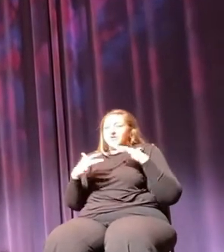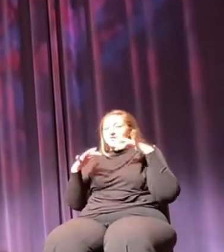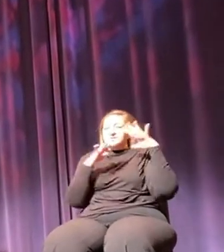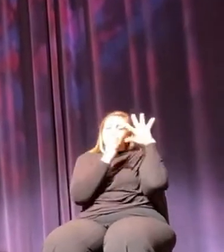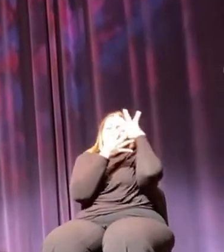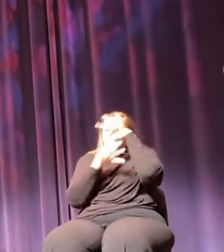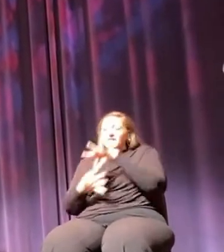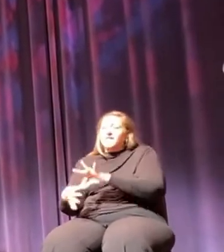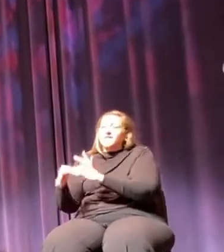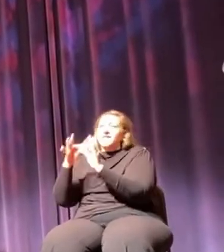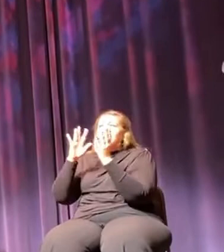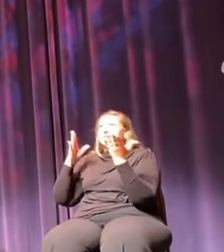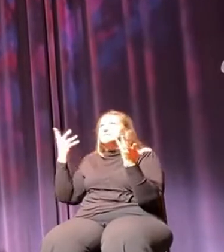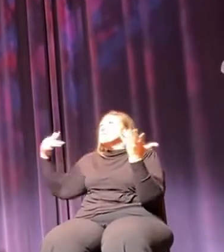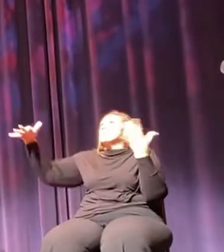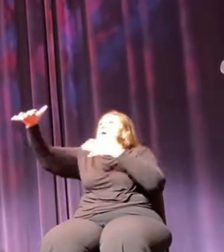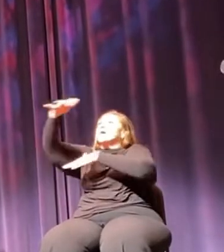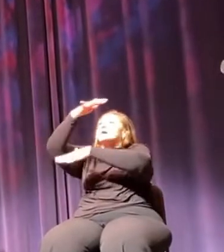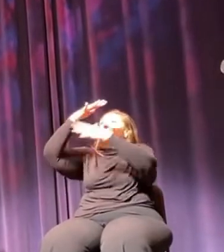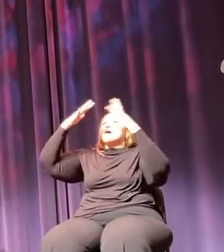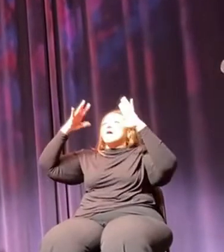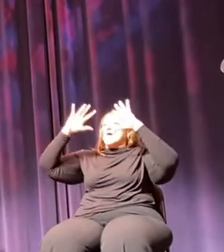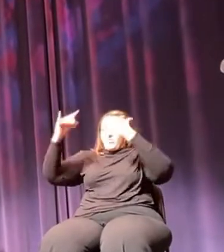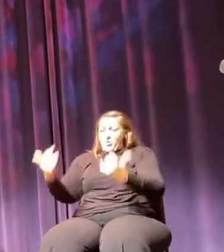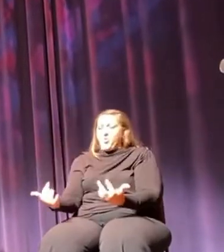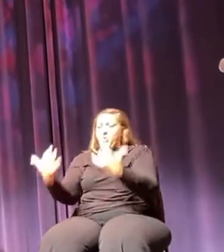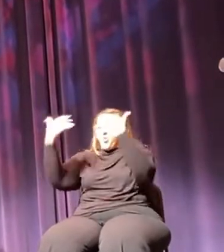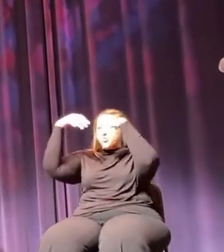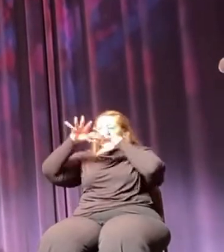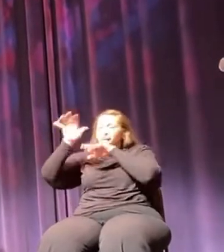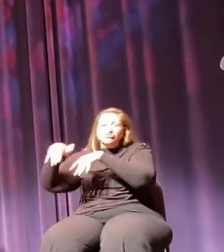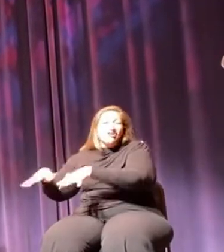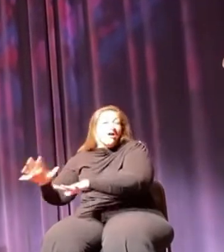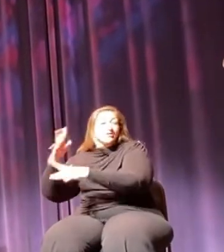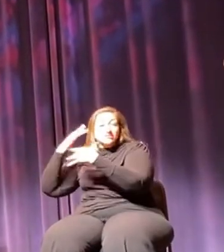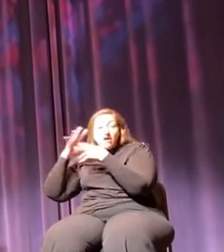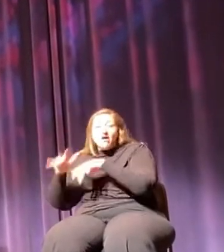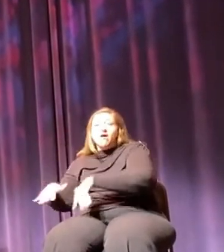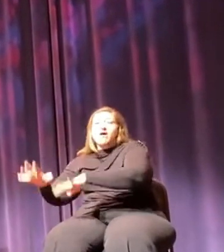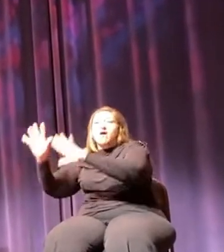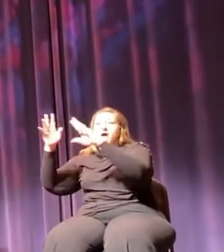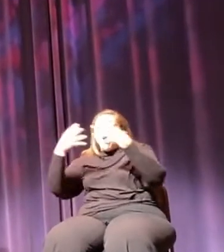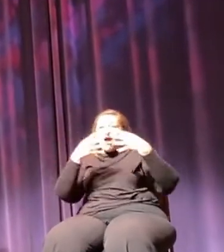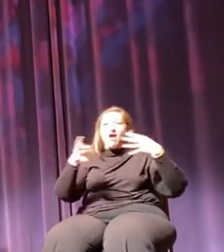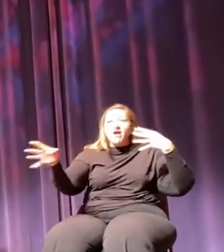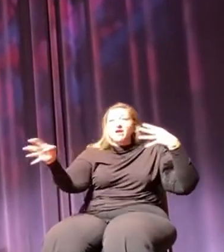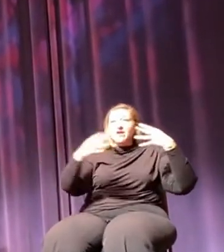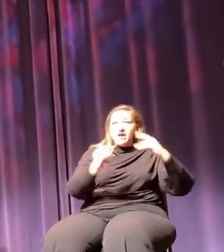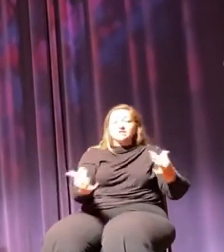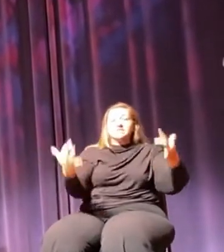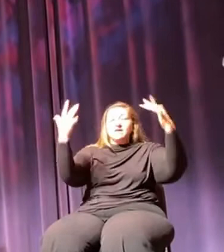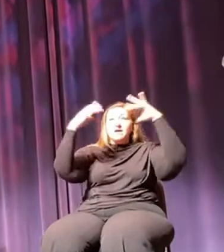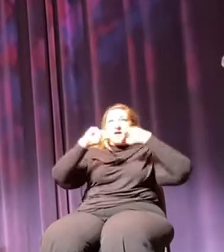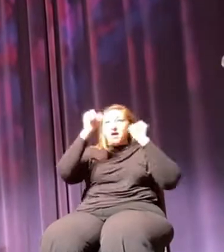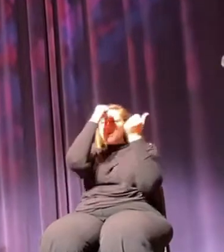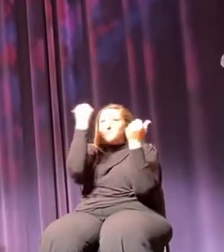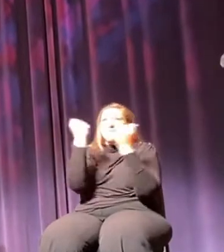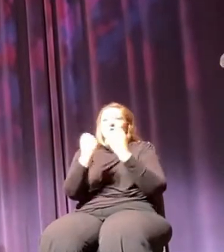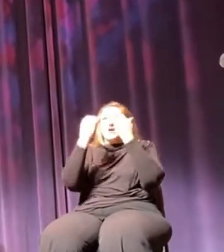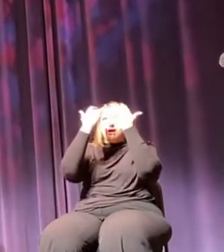Somewhere, the oceans roared and floodgates of memory cracked open.